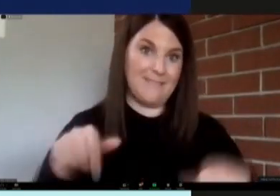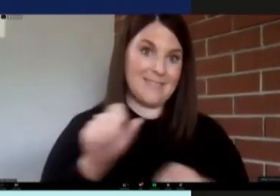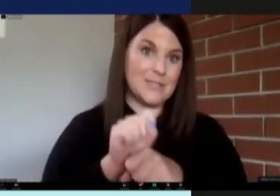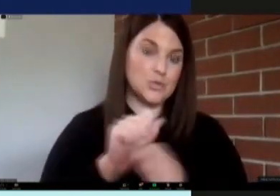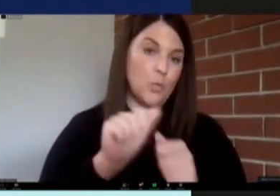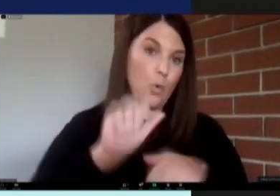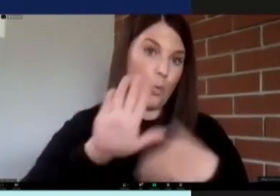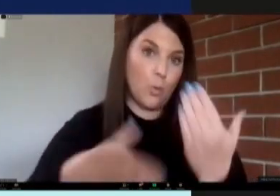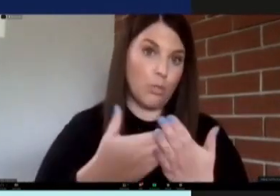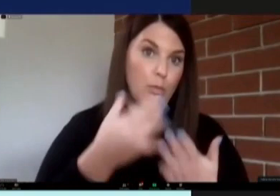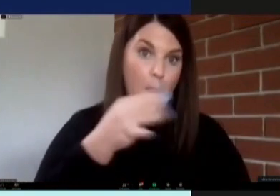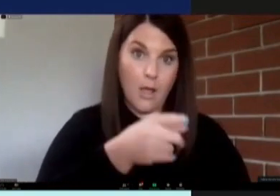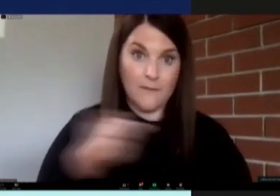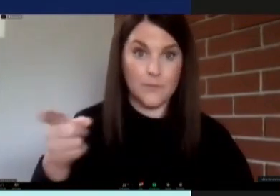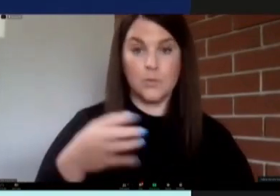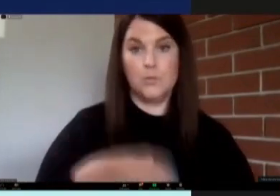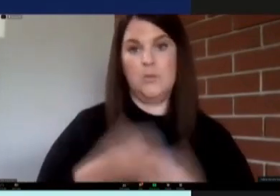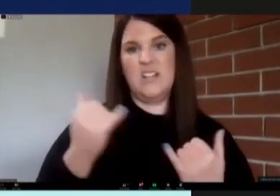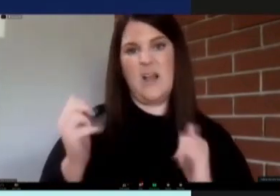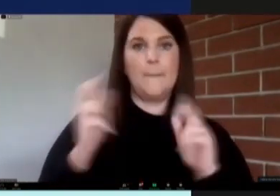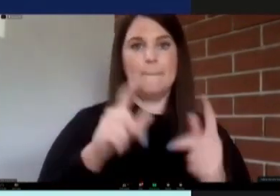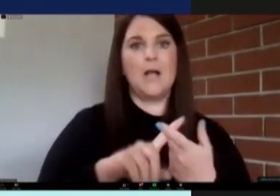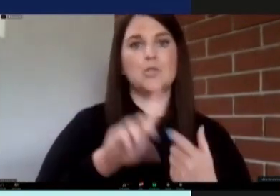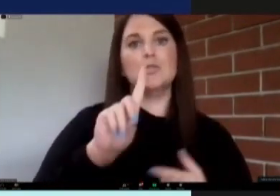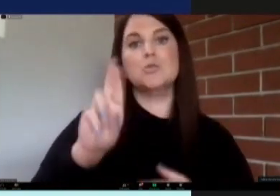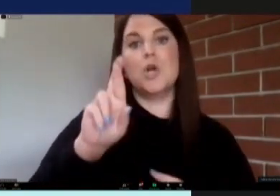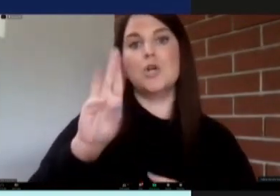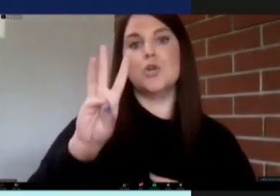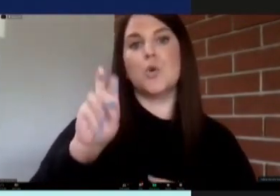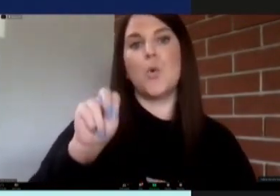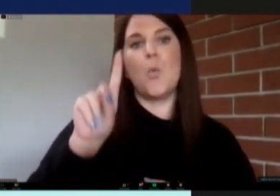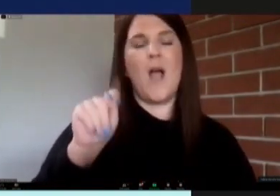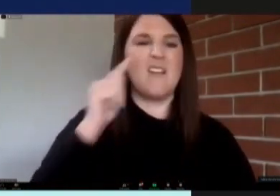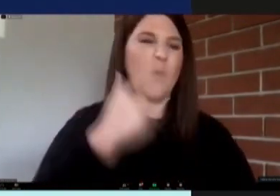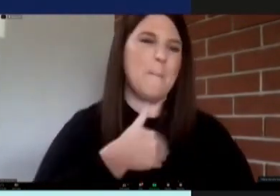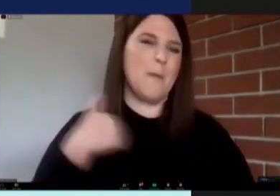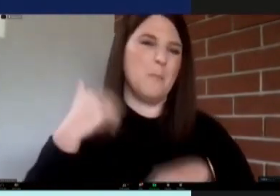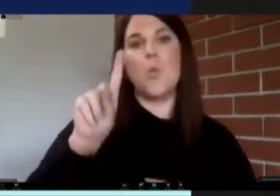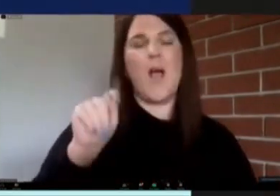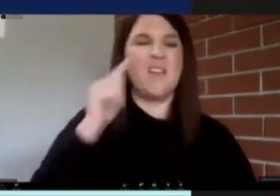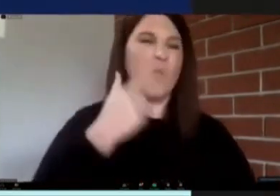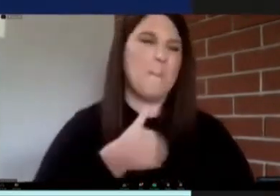And now back to you, Dr. Wendt, for our member roll call. Minh Wendt: Thank you.